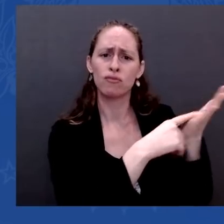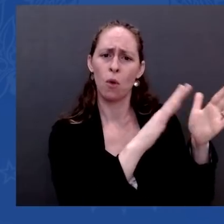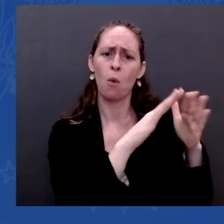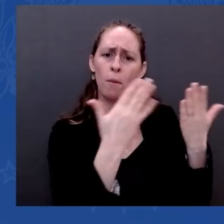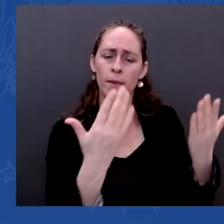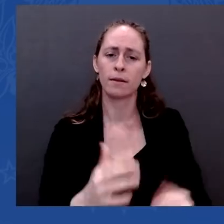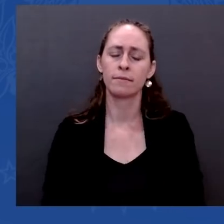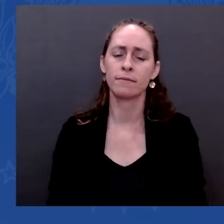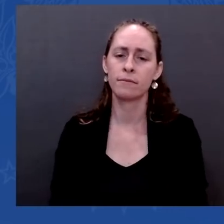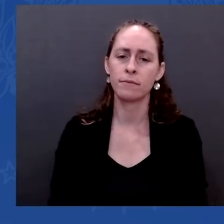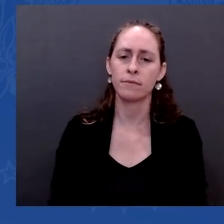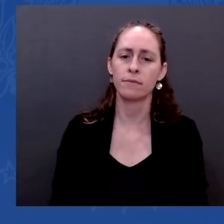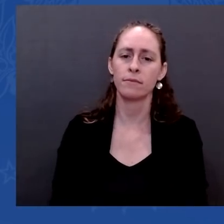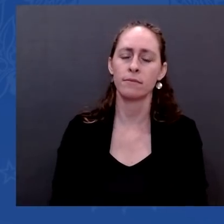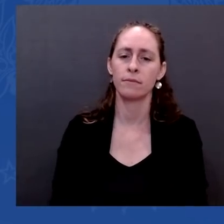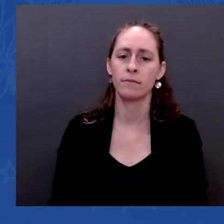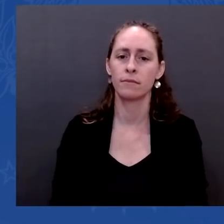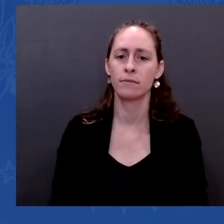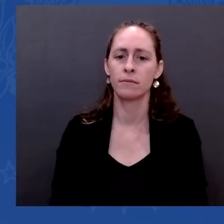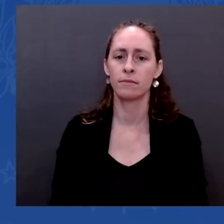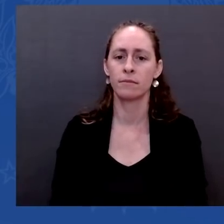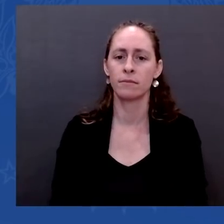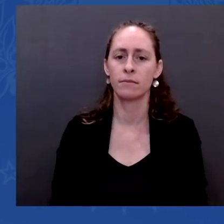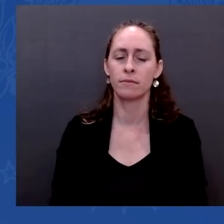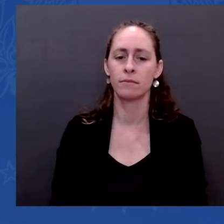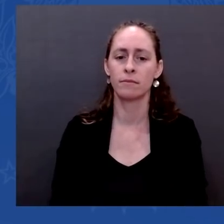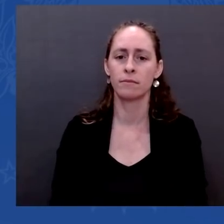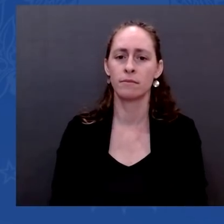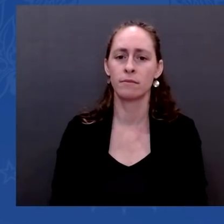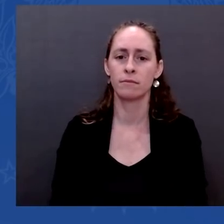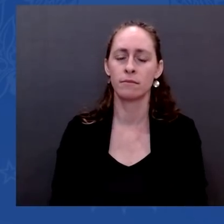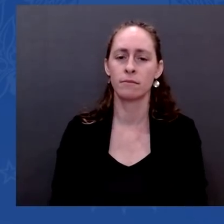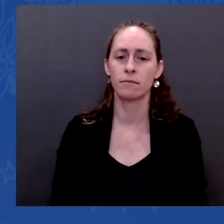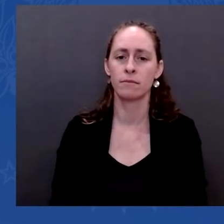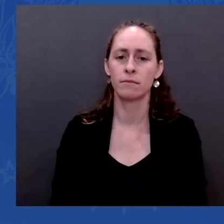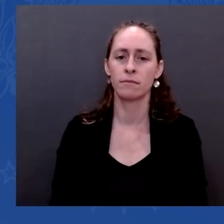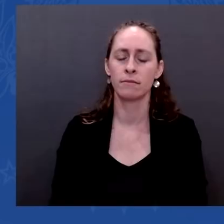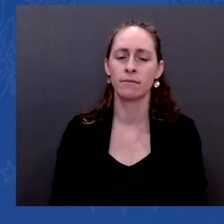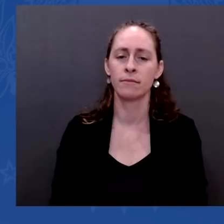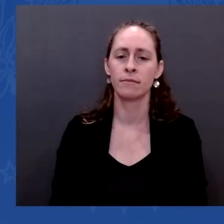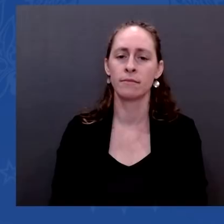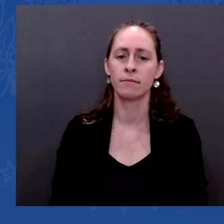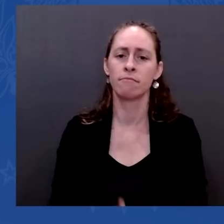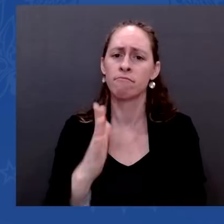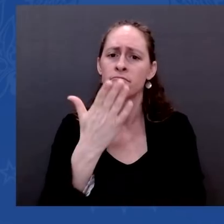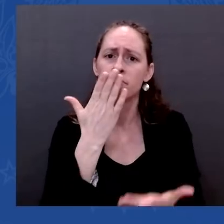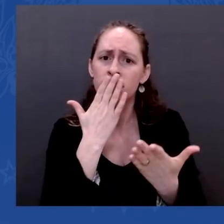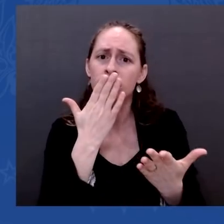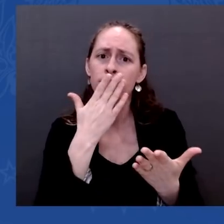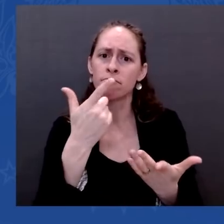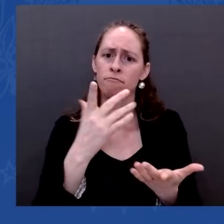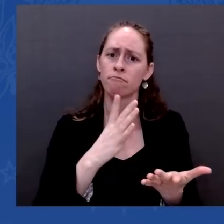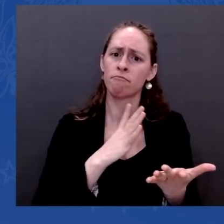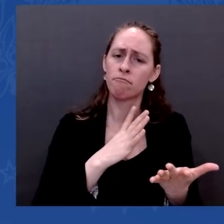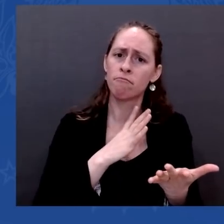especially the bilateral talks between the U.S. and Russia, and, of course, the talks that we have agreed upon